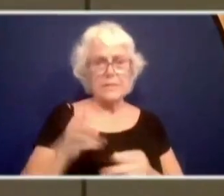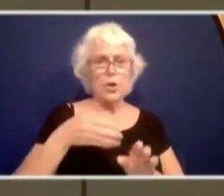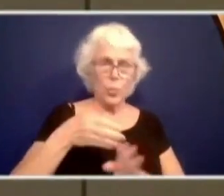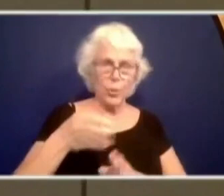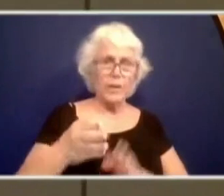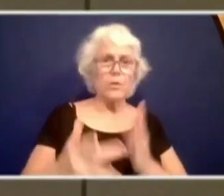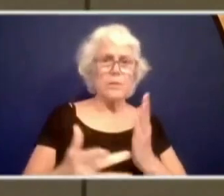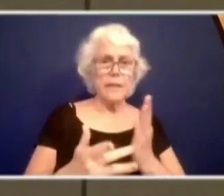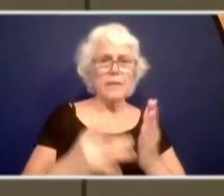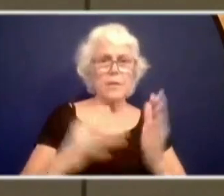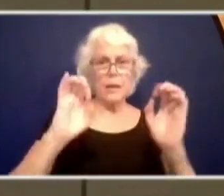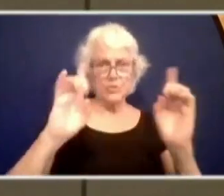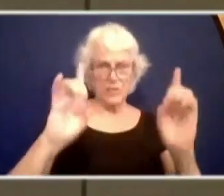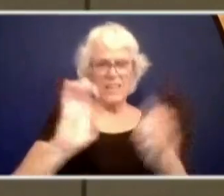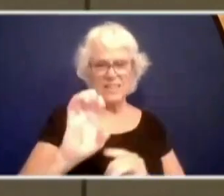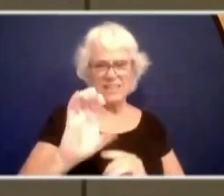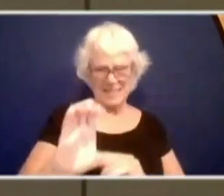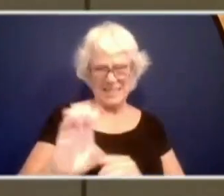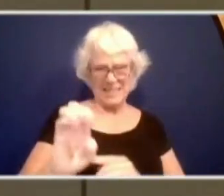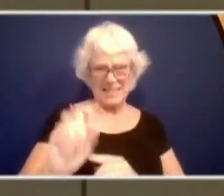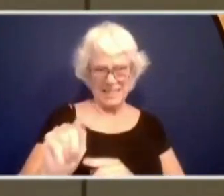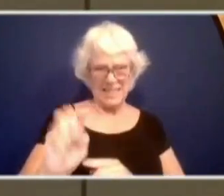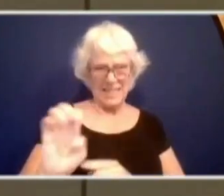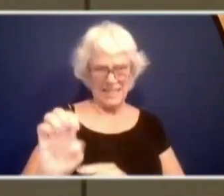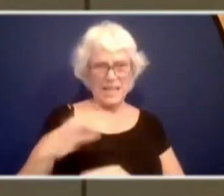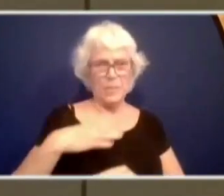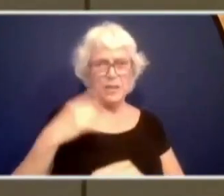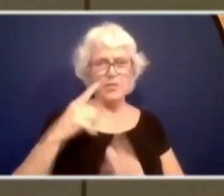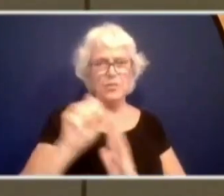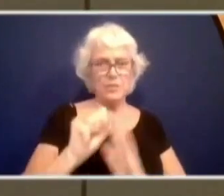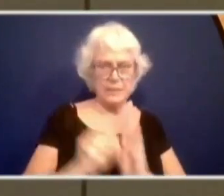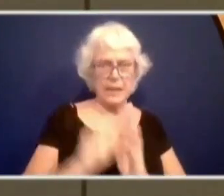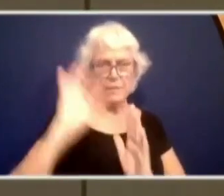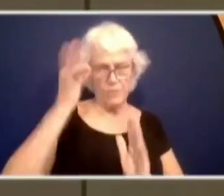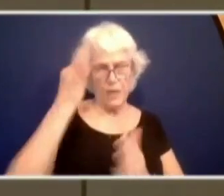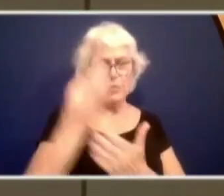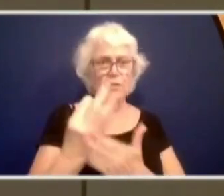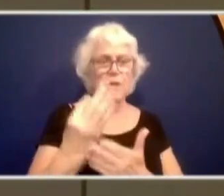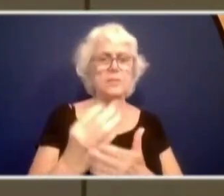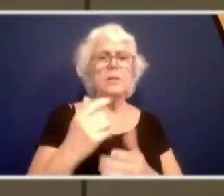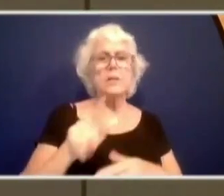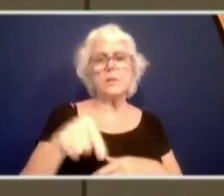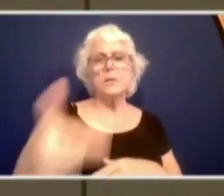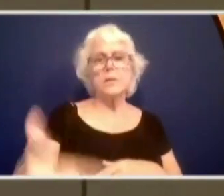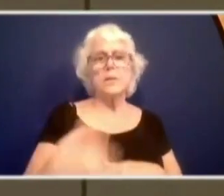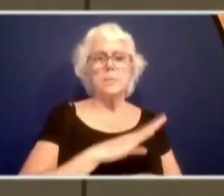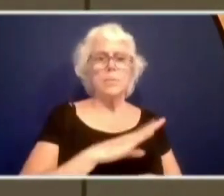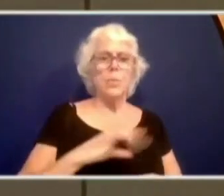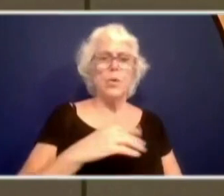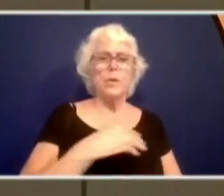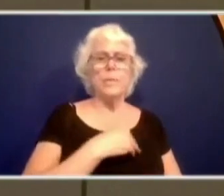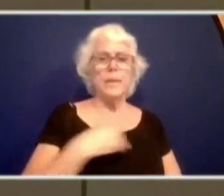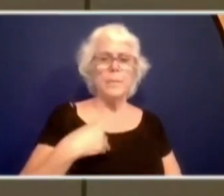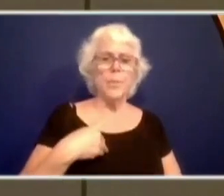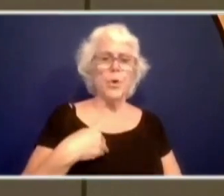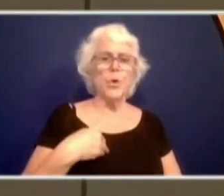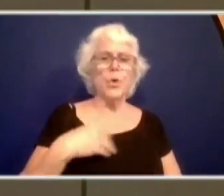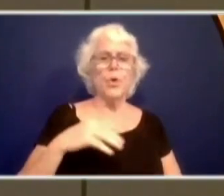Education CTE application for state federal funds. I turn to board member Monterey Duvall to make this motion.